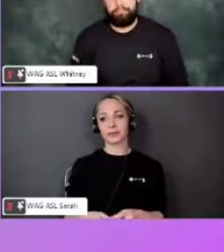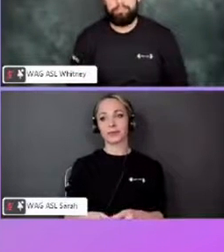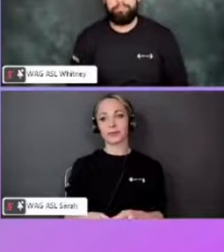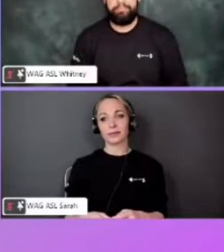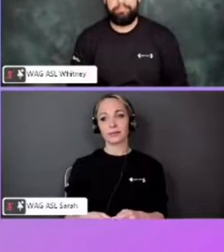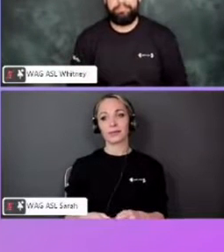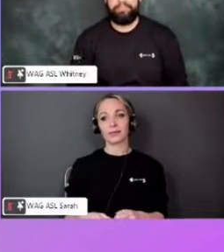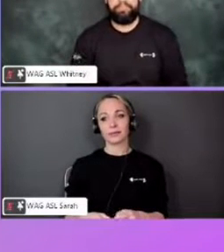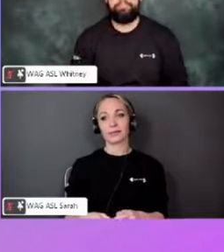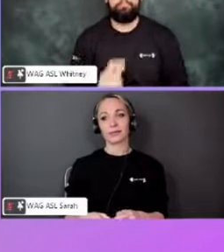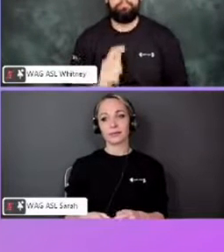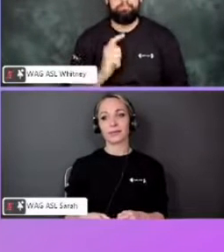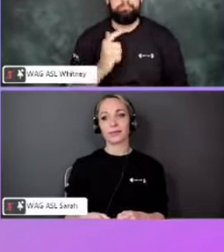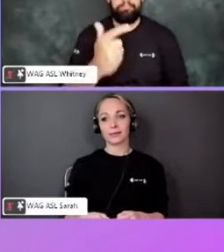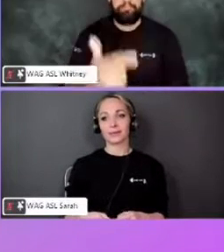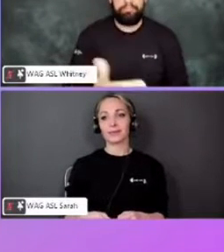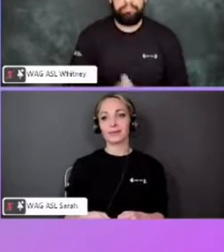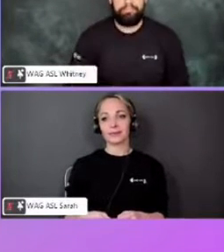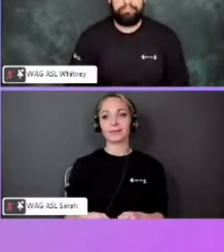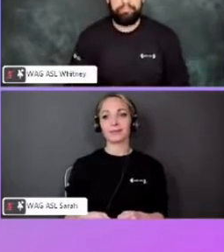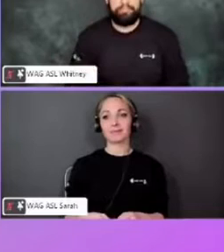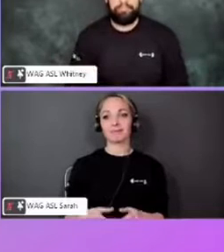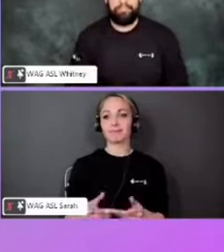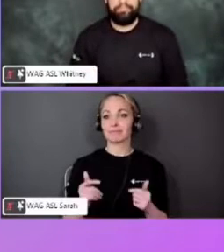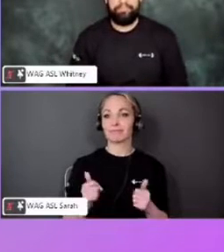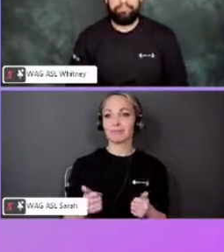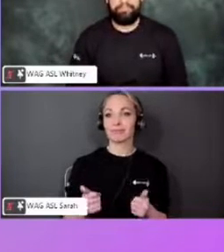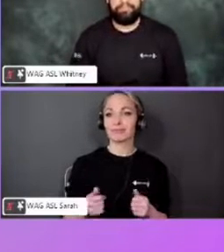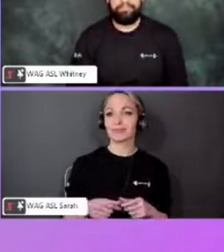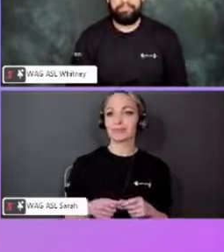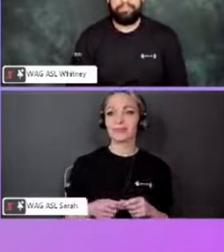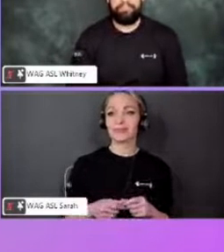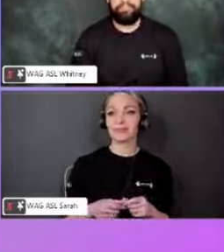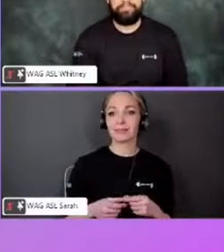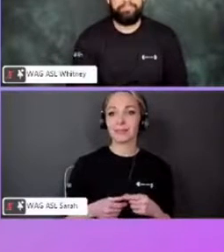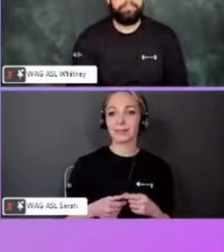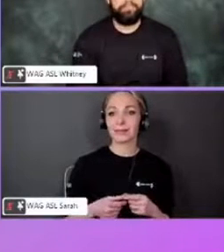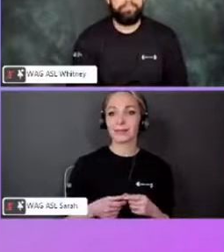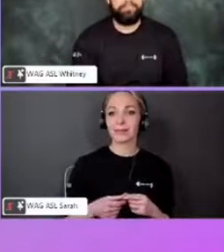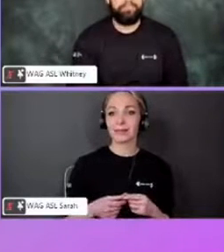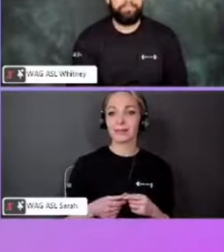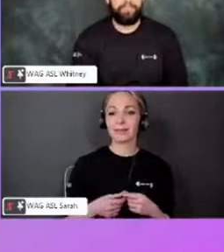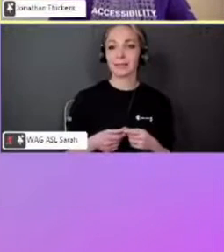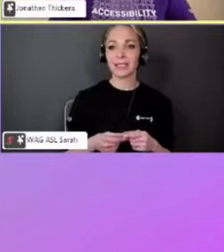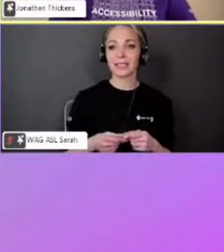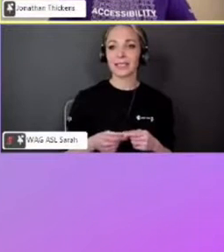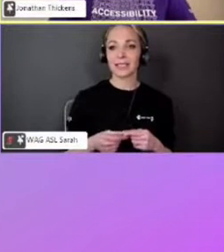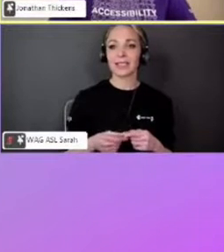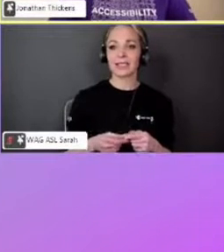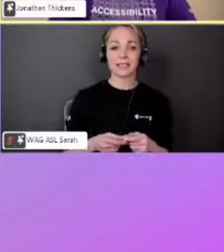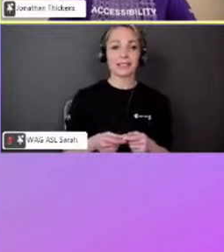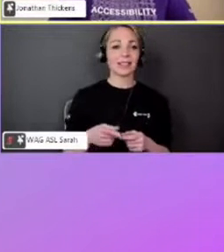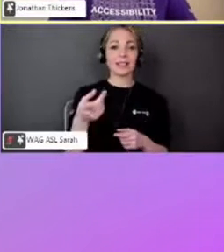As much awesome data as the axe Developer Hub gives you, if you can't communicate that to your team, your management structure or elsewhere,